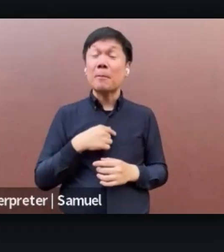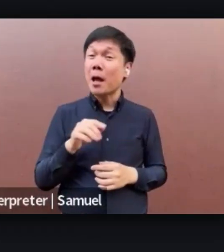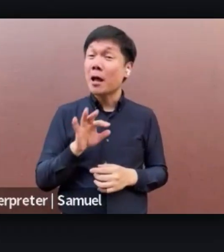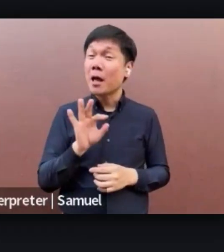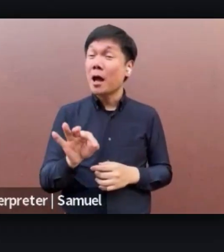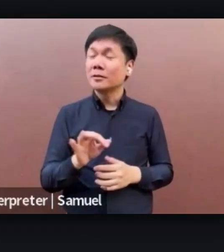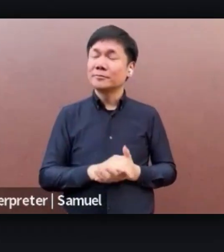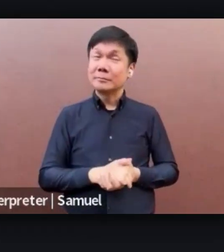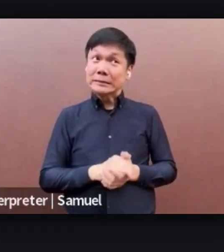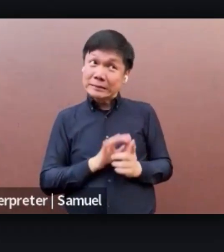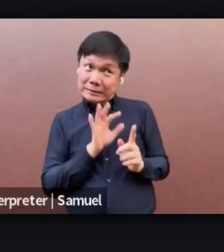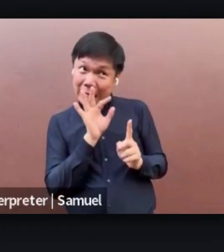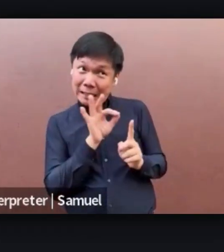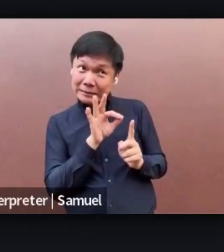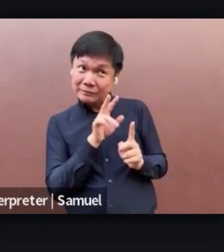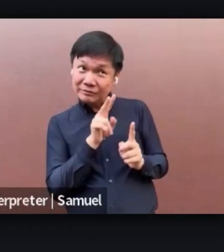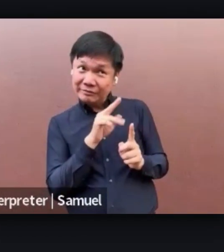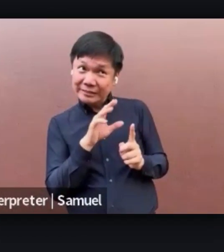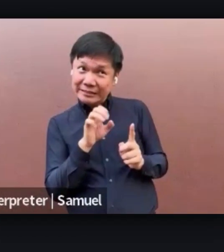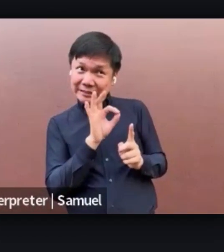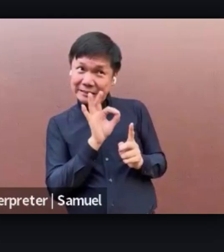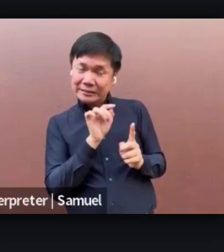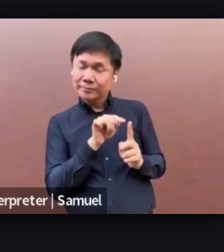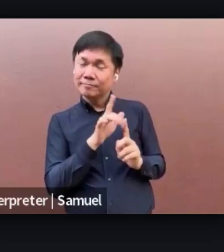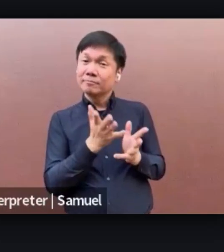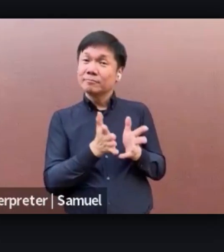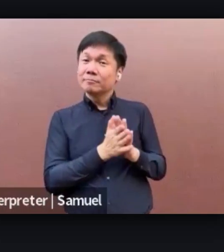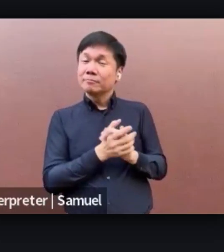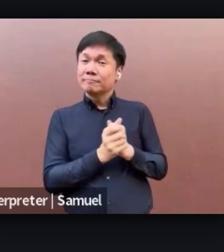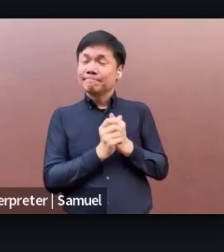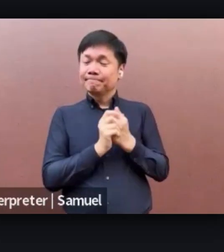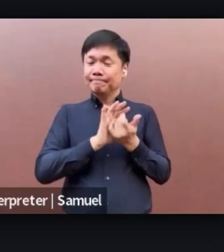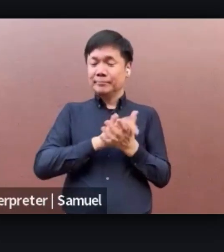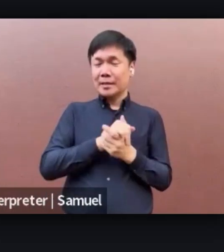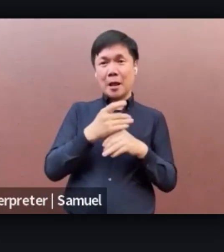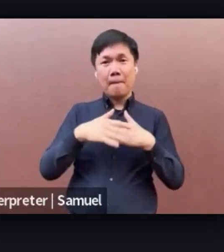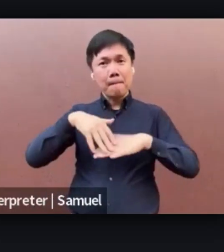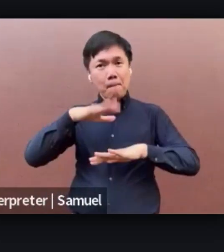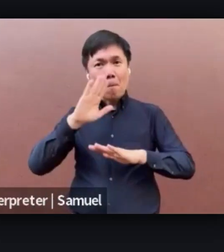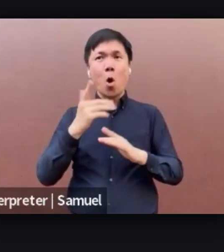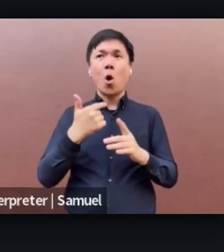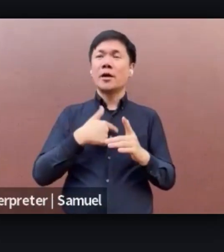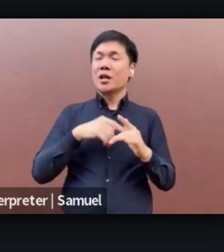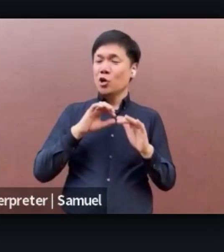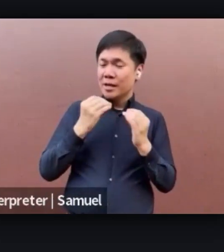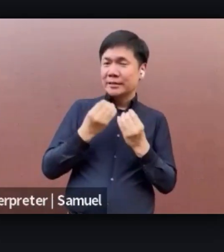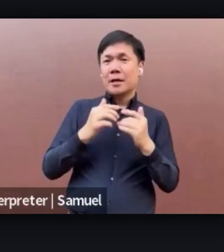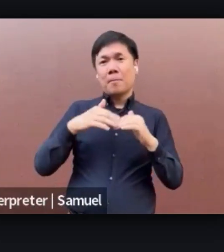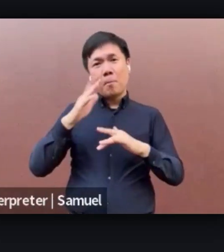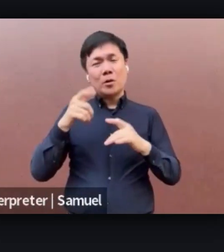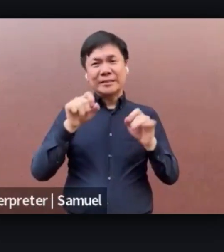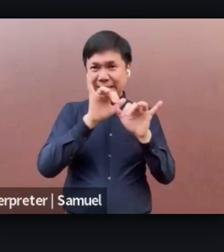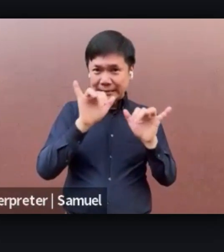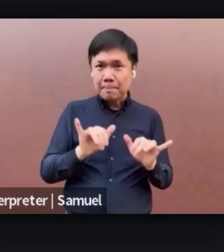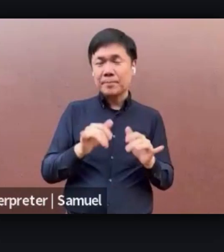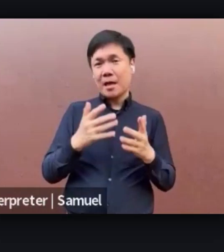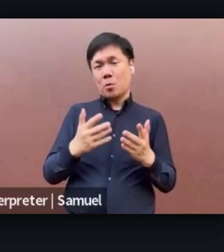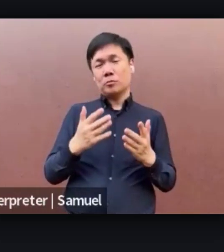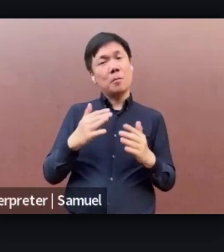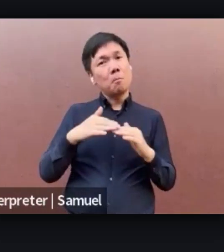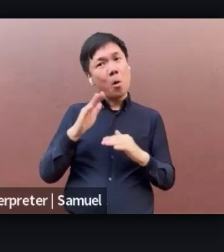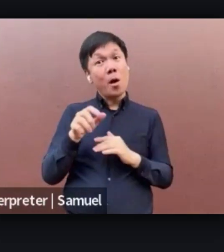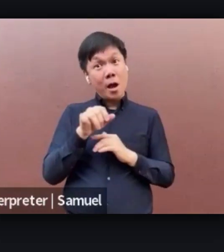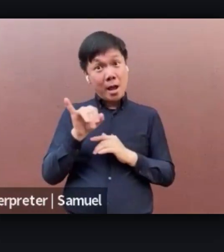My question went for you is, I wonder, as more and more organizations and systems are turning towards